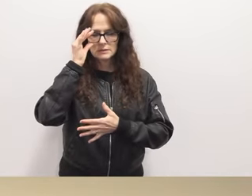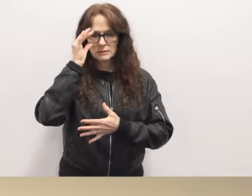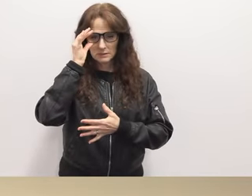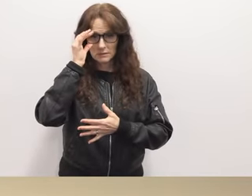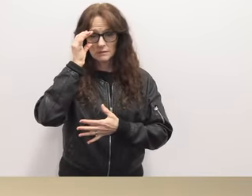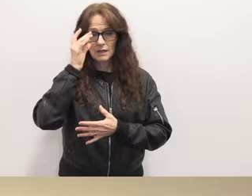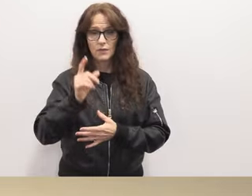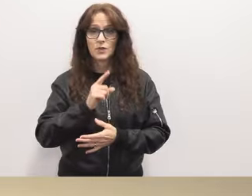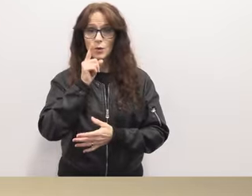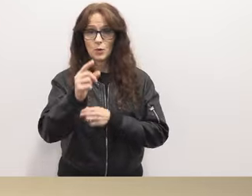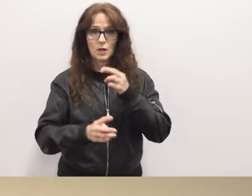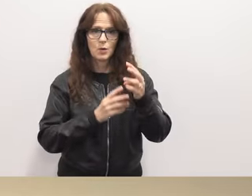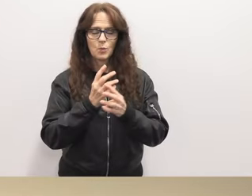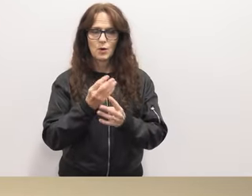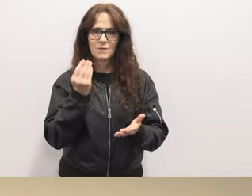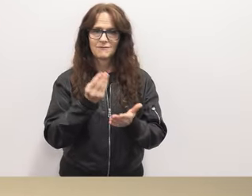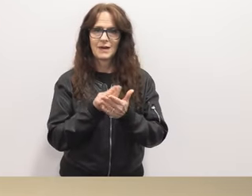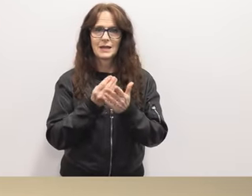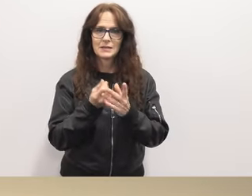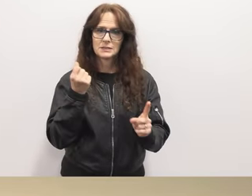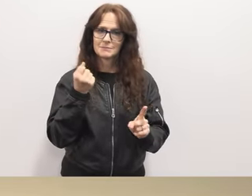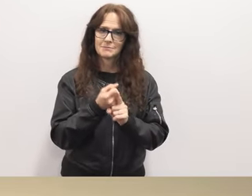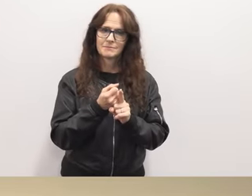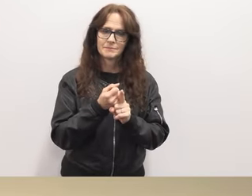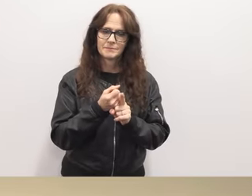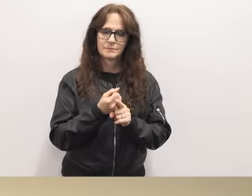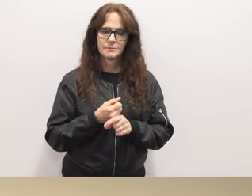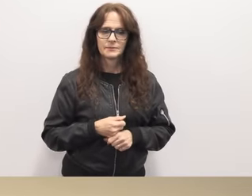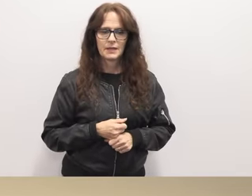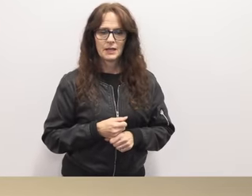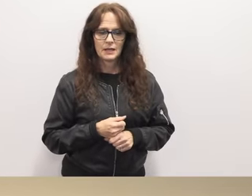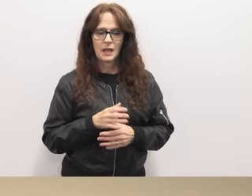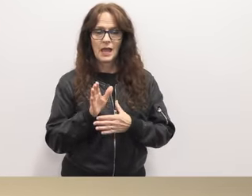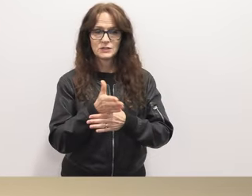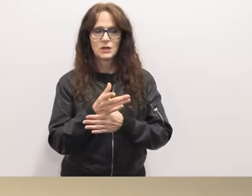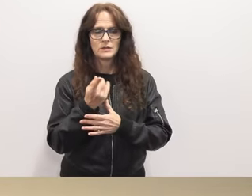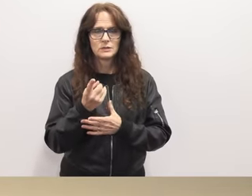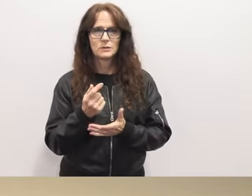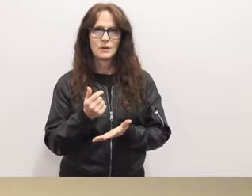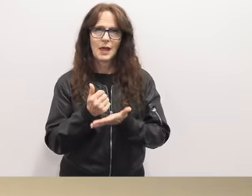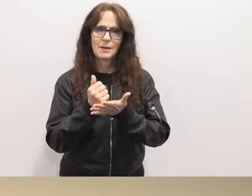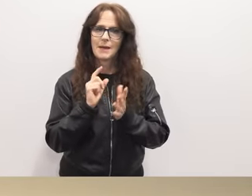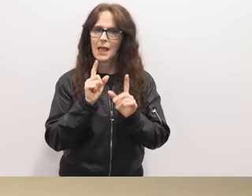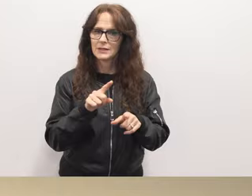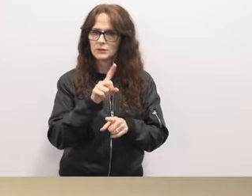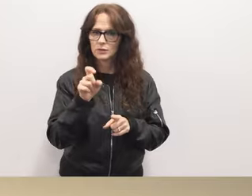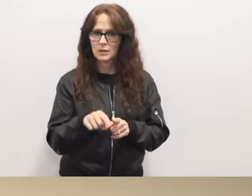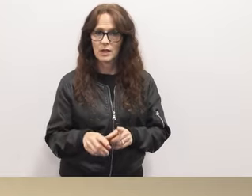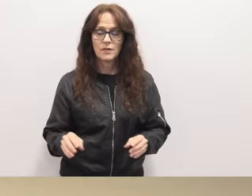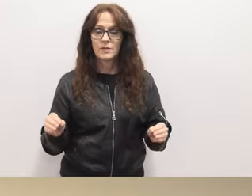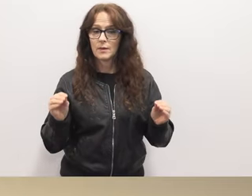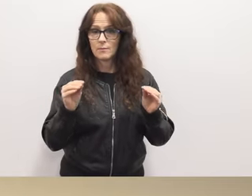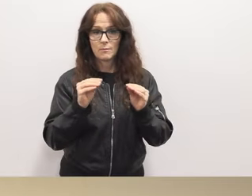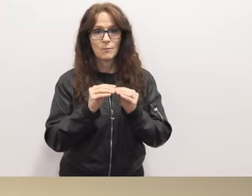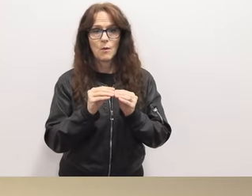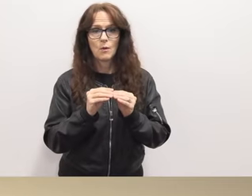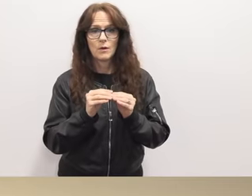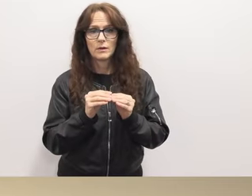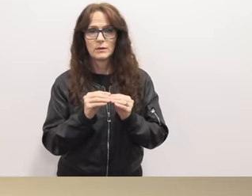I share that as an answer to your question because the more goals that you adopt,